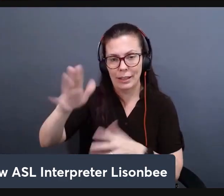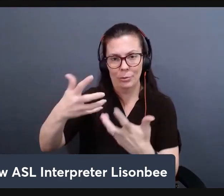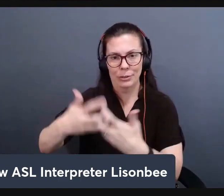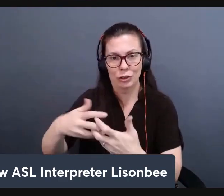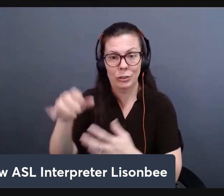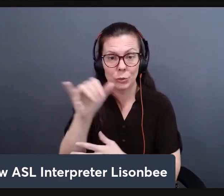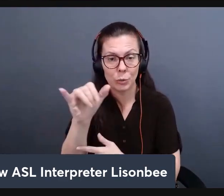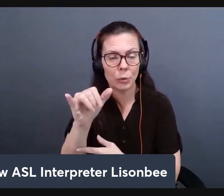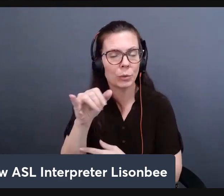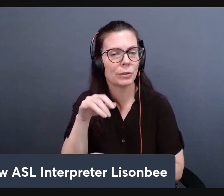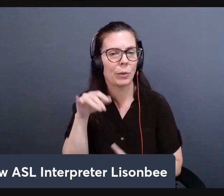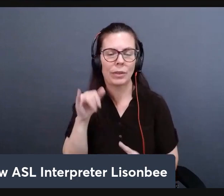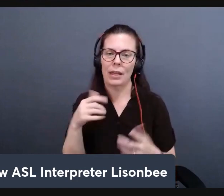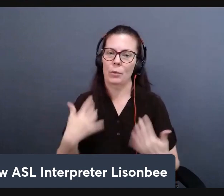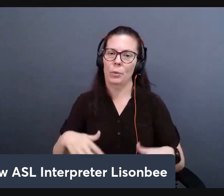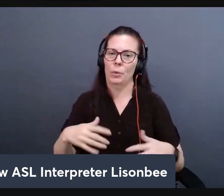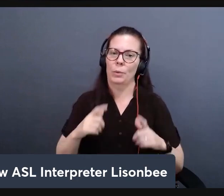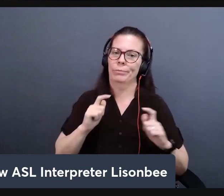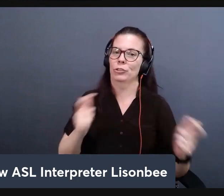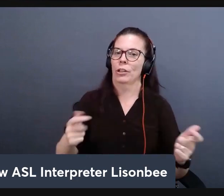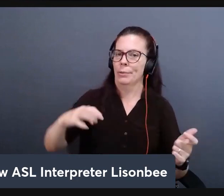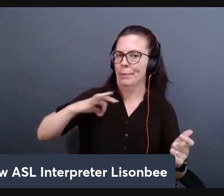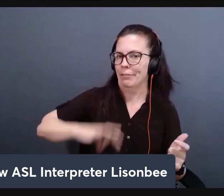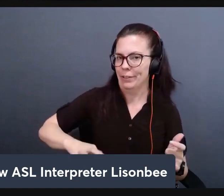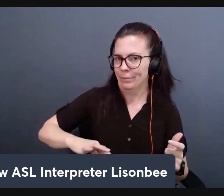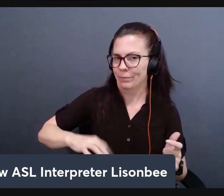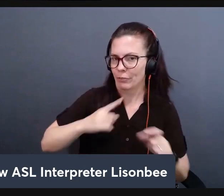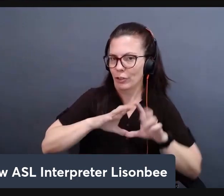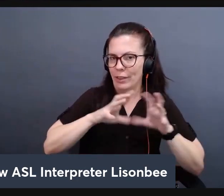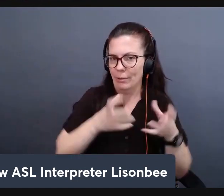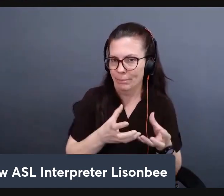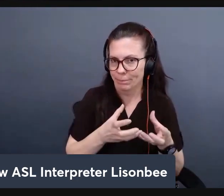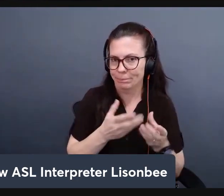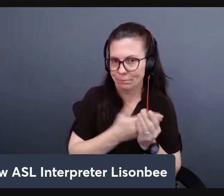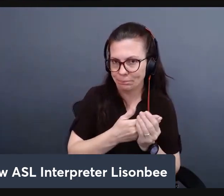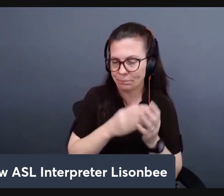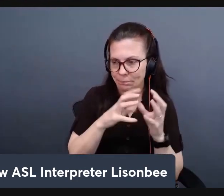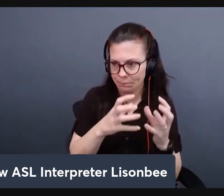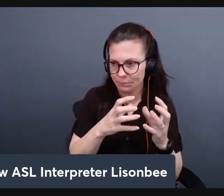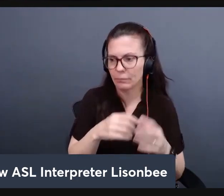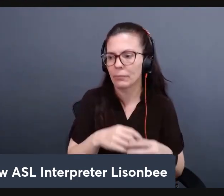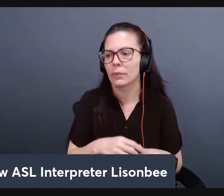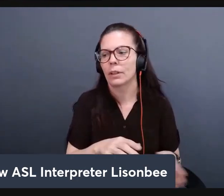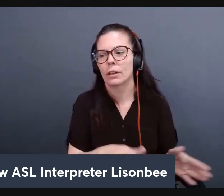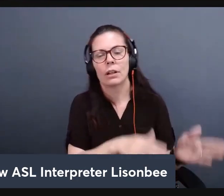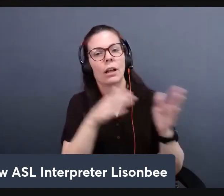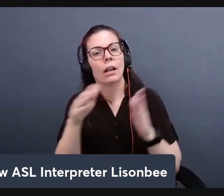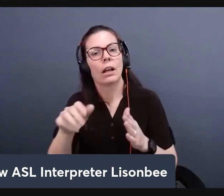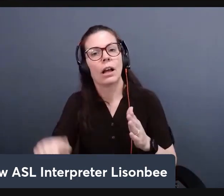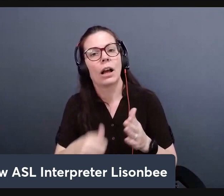So that alone was already like a huge benefit of containers. And then the other aspect was containers